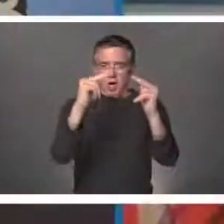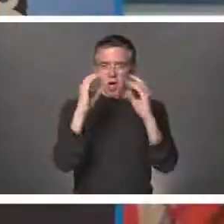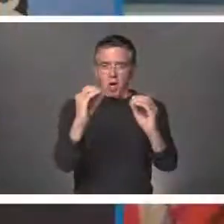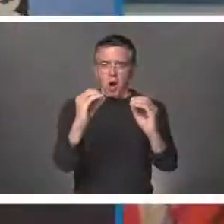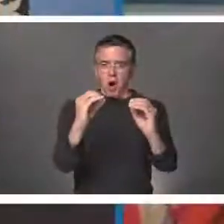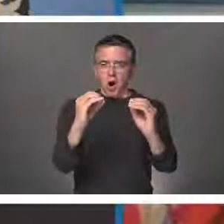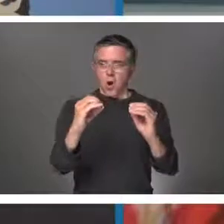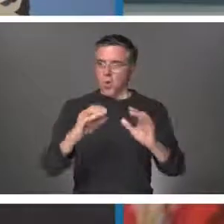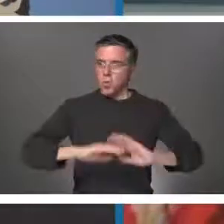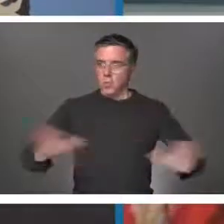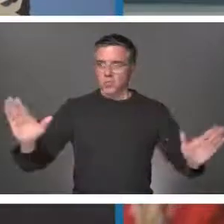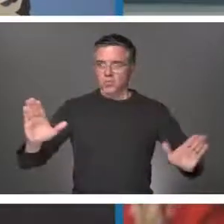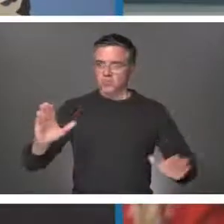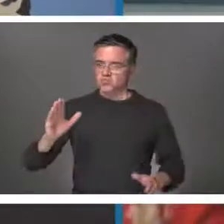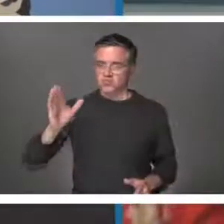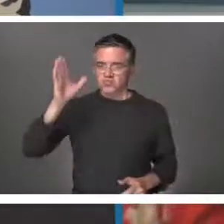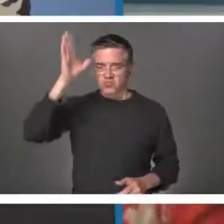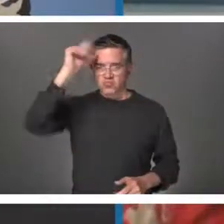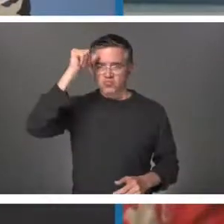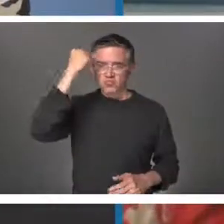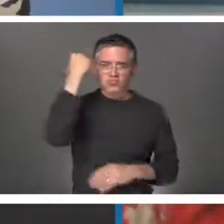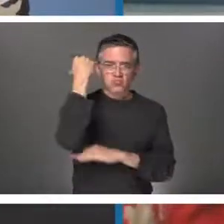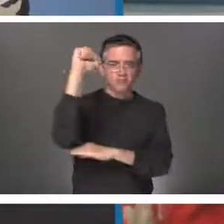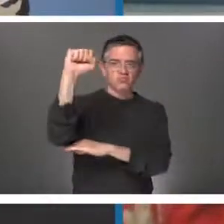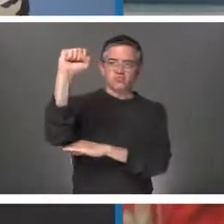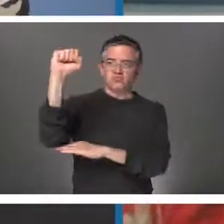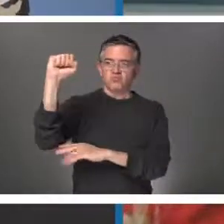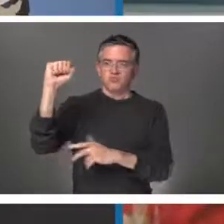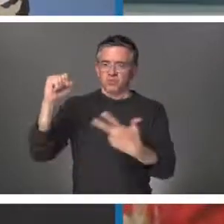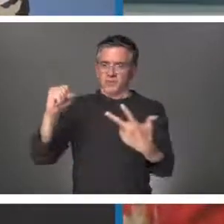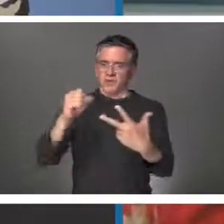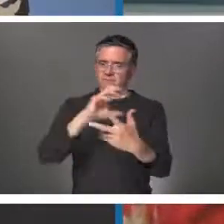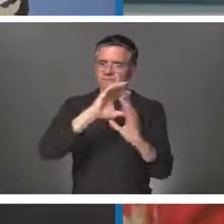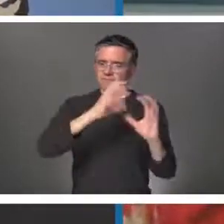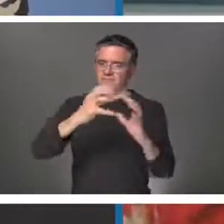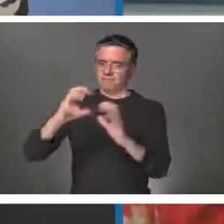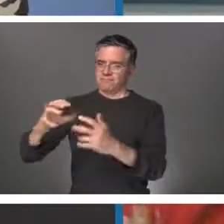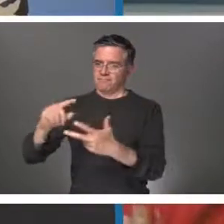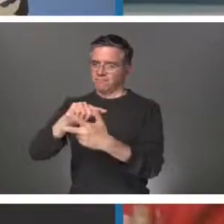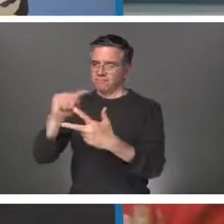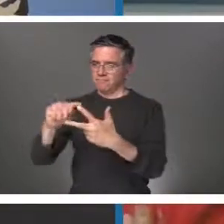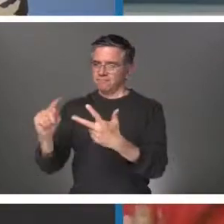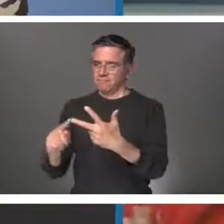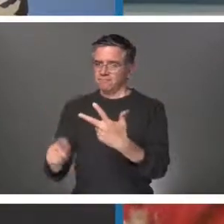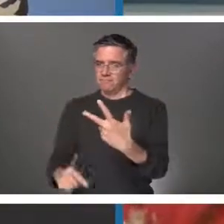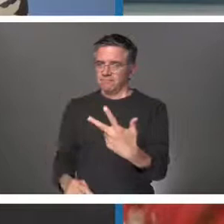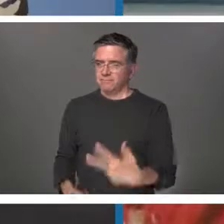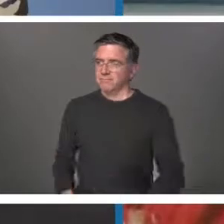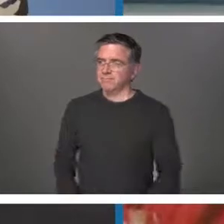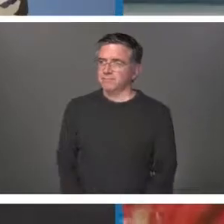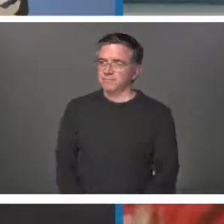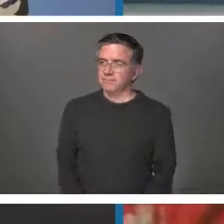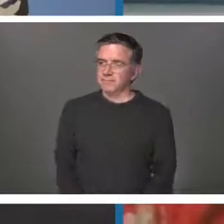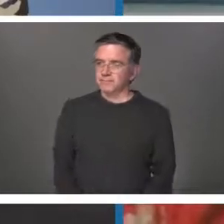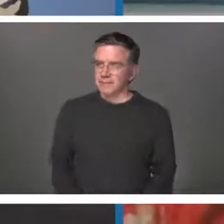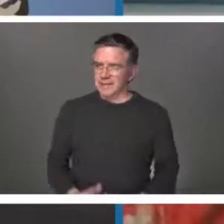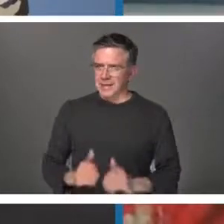are kinda of the three groups that we're in right now. And we have to figure out different strategies to target each of them.